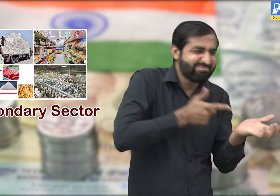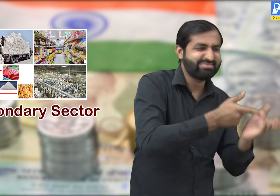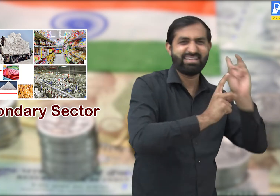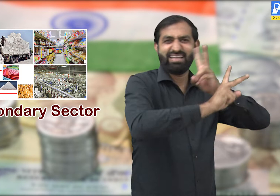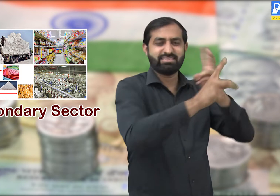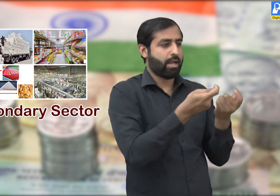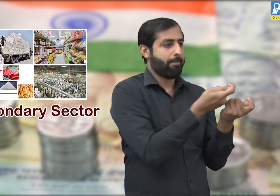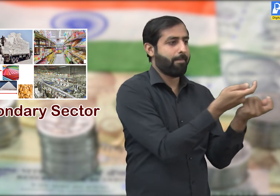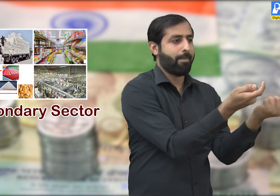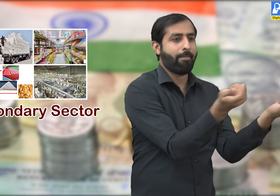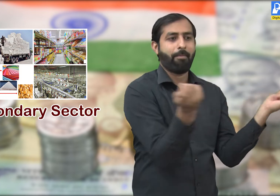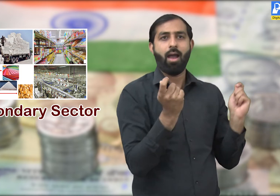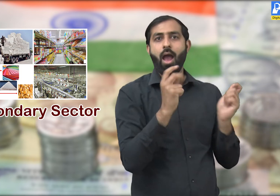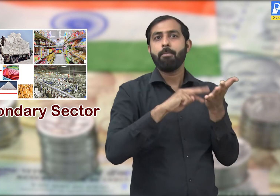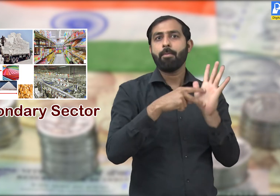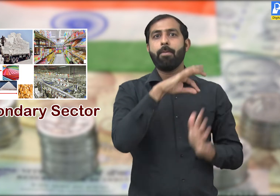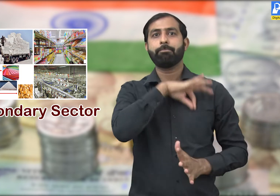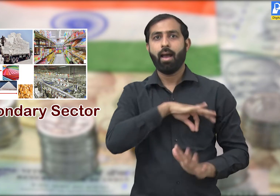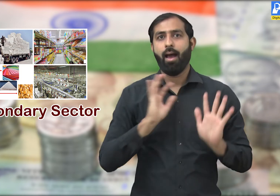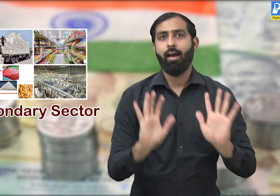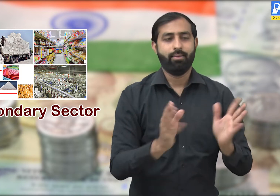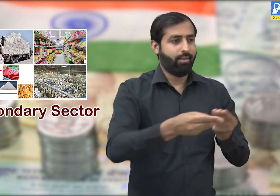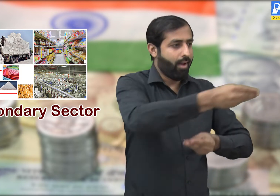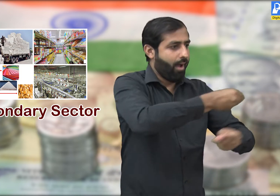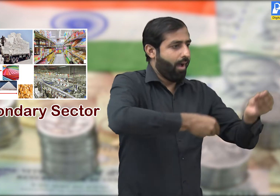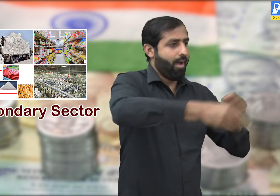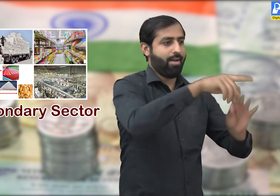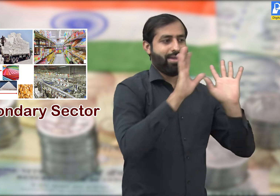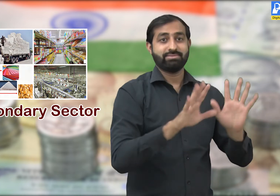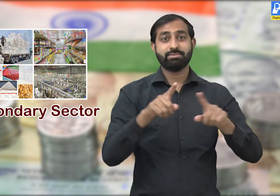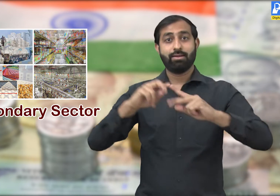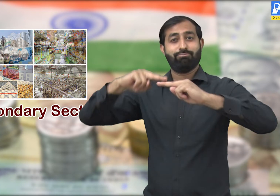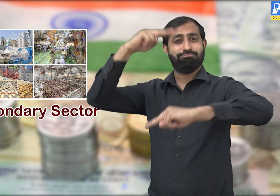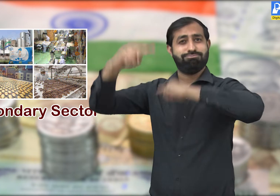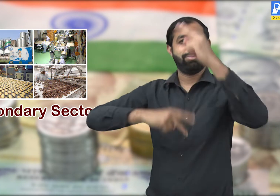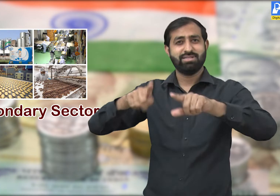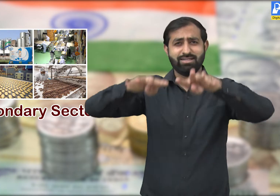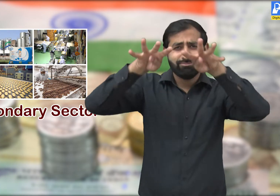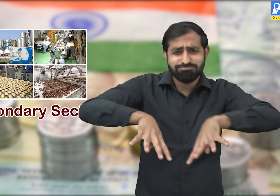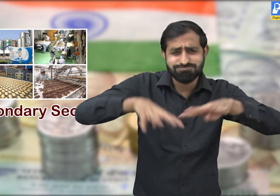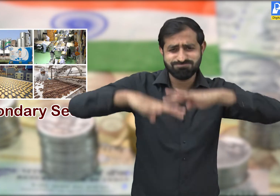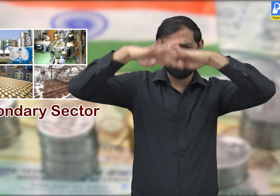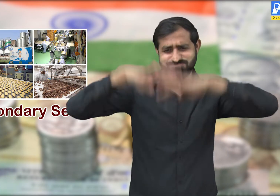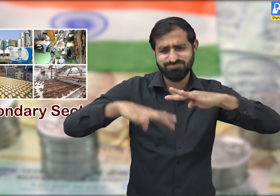From agriculture alone we have a series of sub industries that have come up like handloom, silk